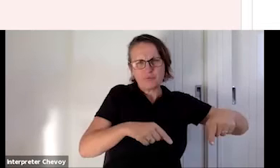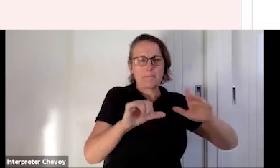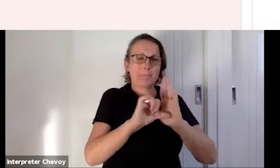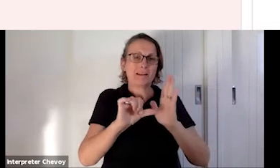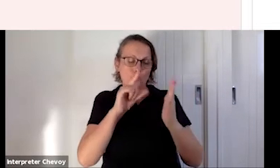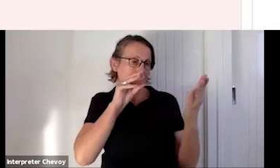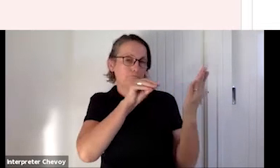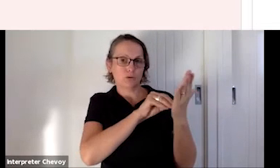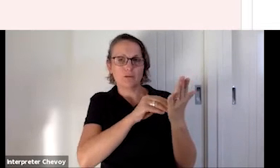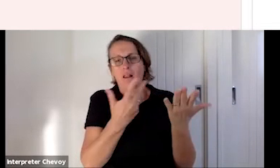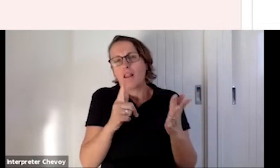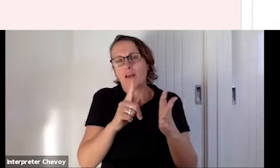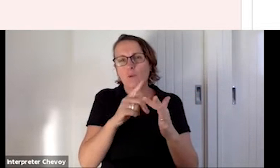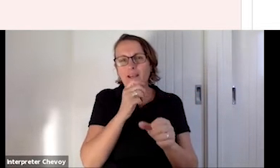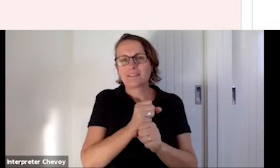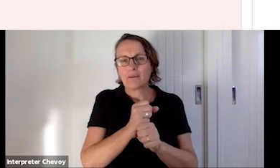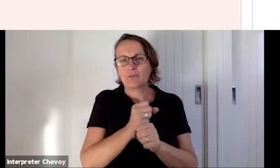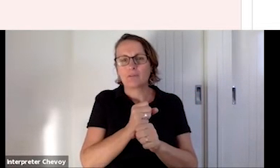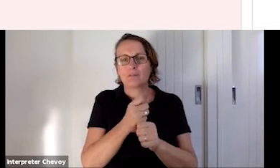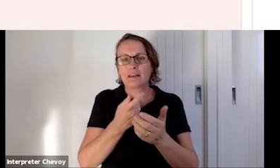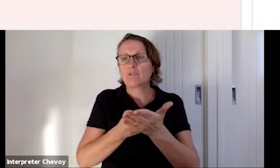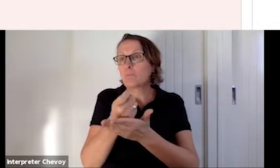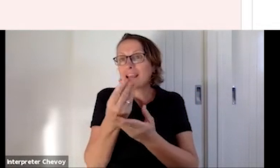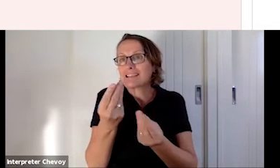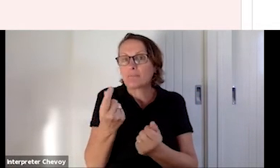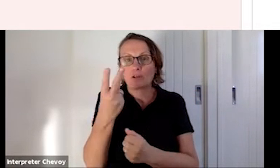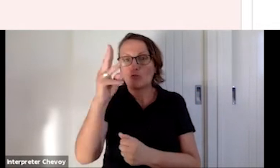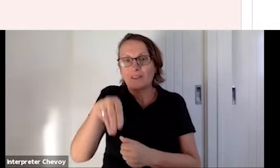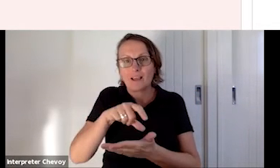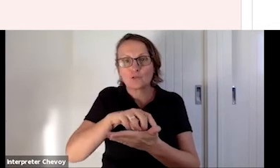paying someone another amount, $3,000, it is good to show how you arrived at that. The calculation.